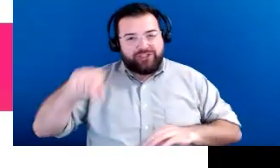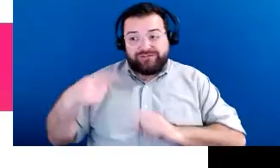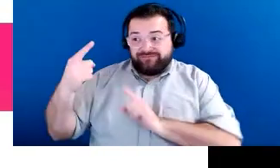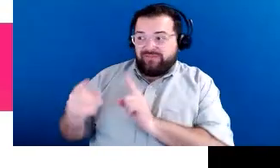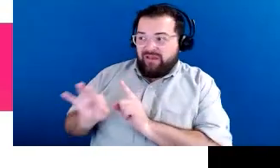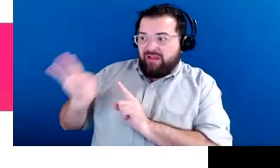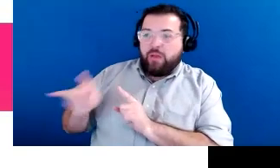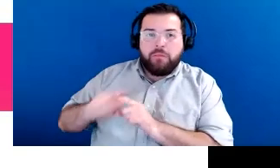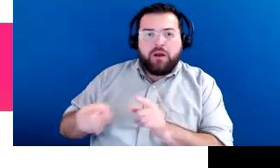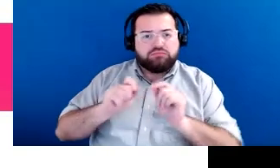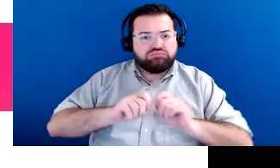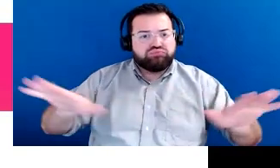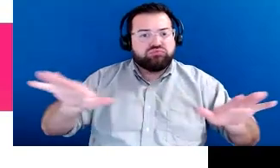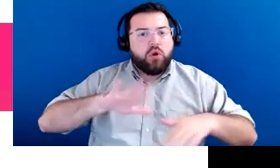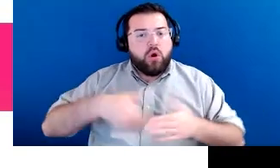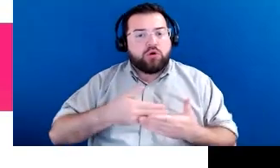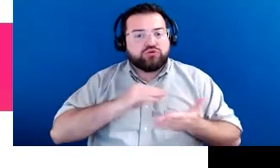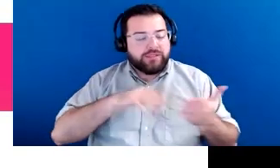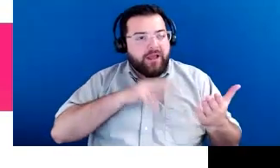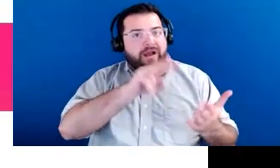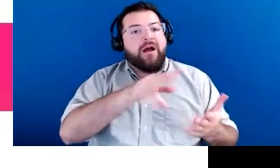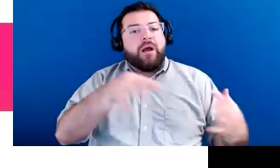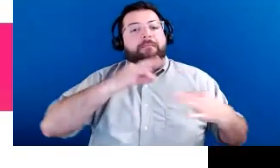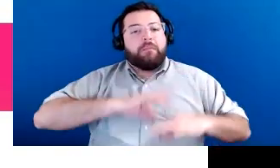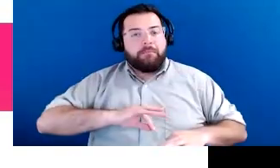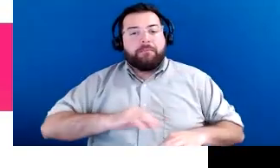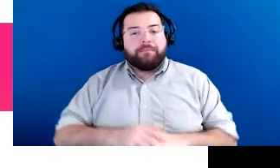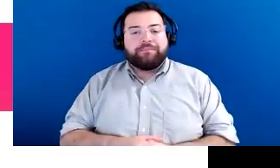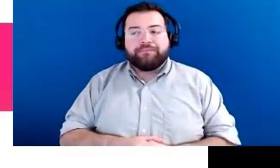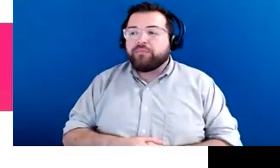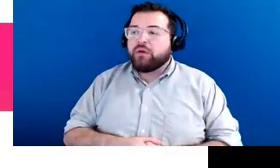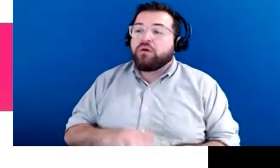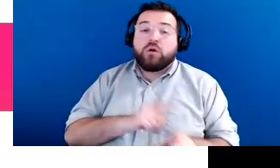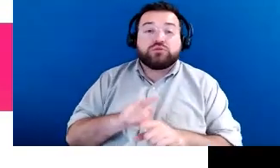You can also look at the analytics in your course to help monitor student engagement,